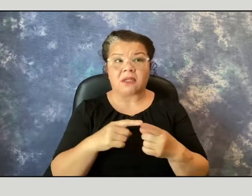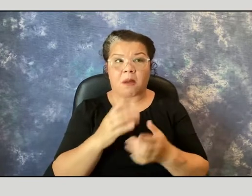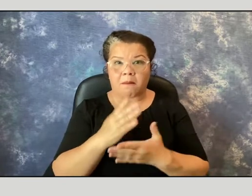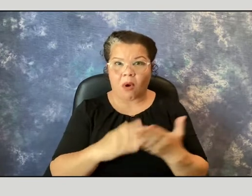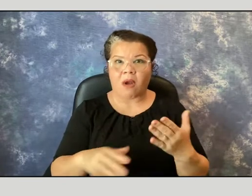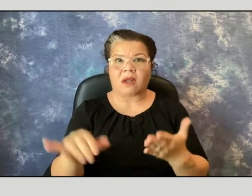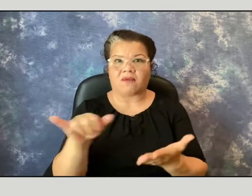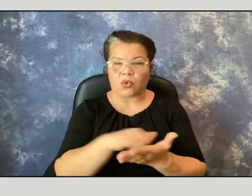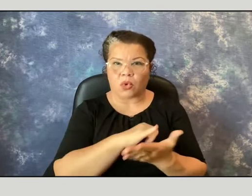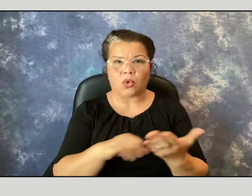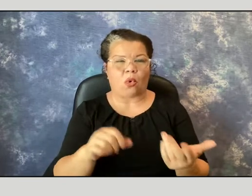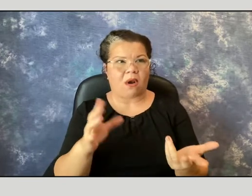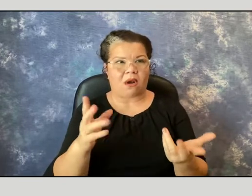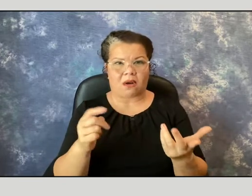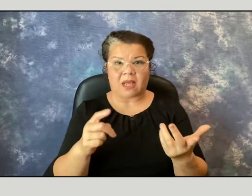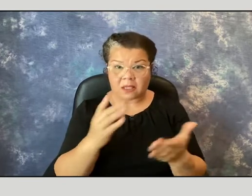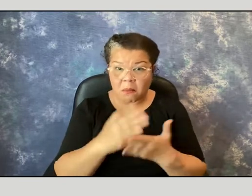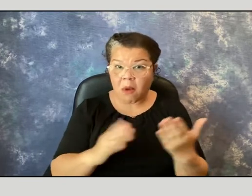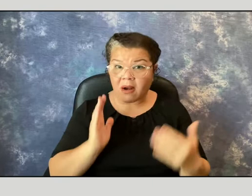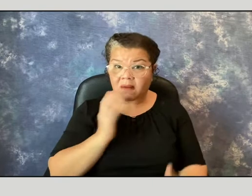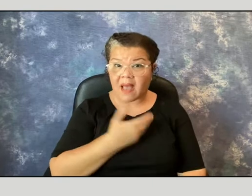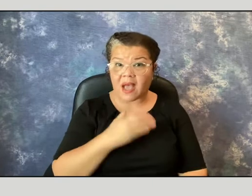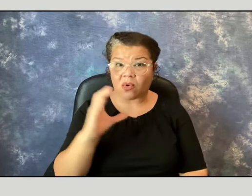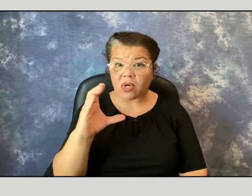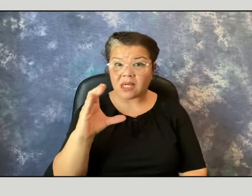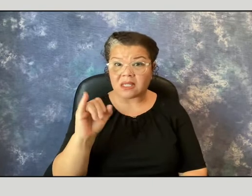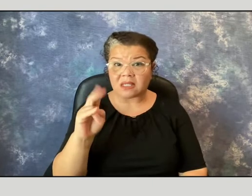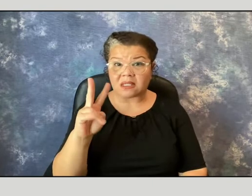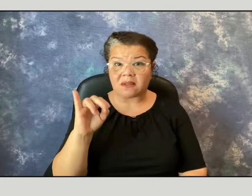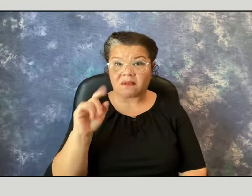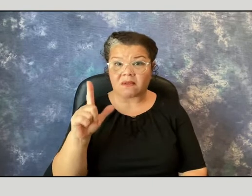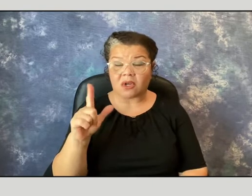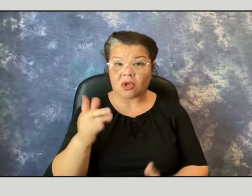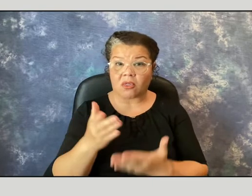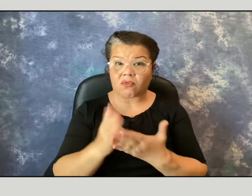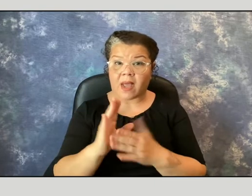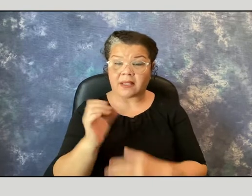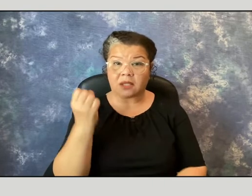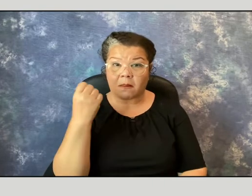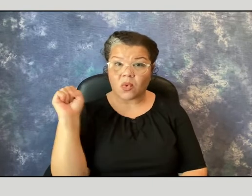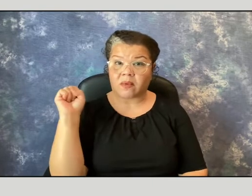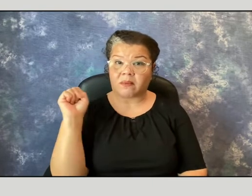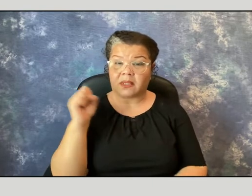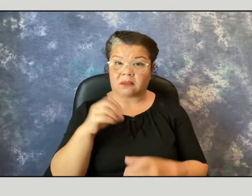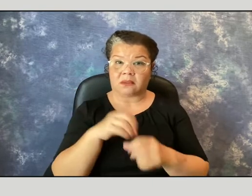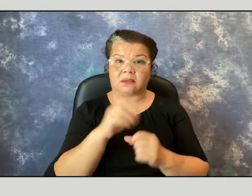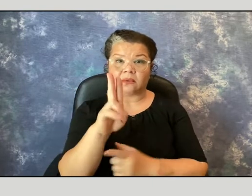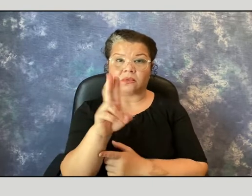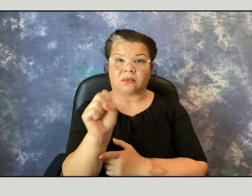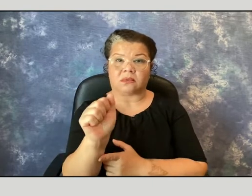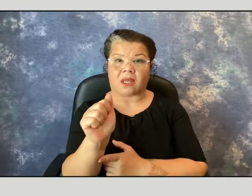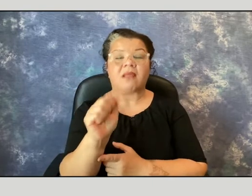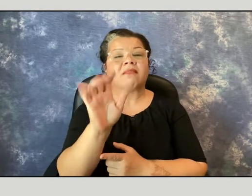in the United States, and I think that that's part of what is necessary in this country to empower folks